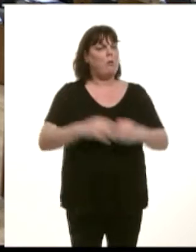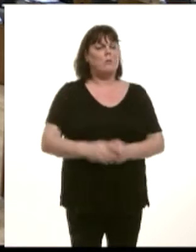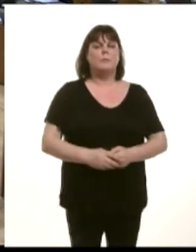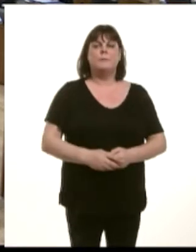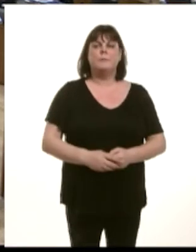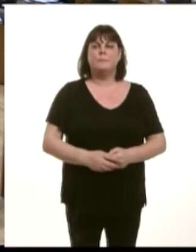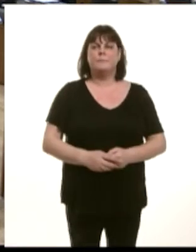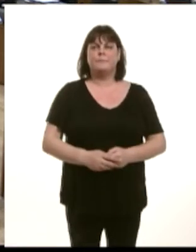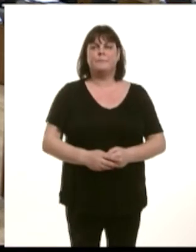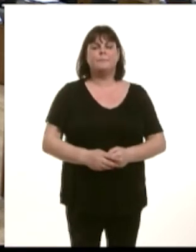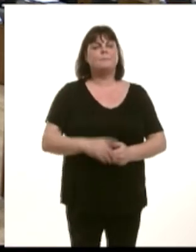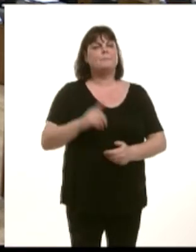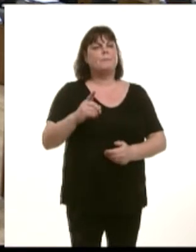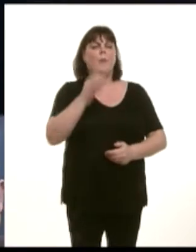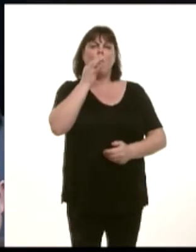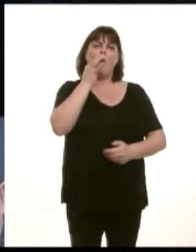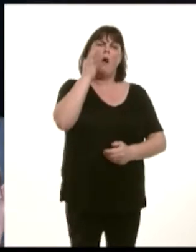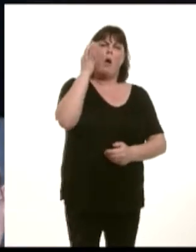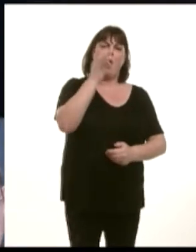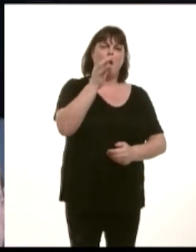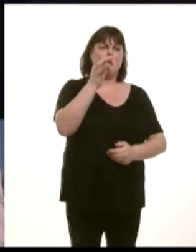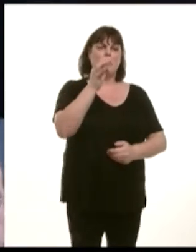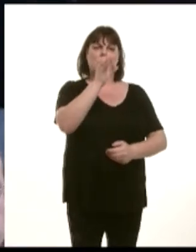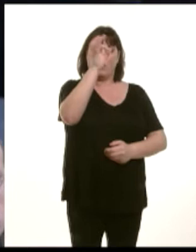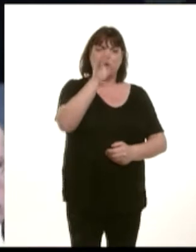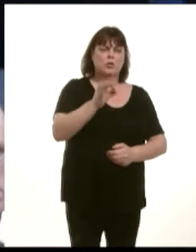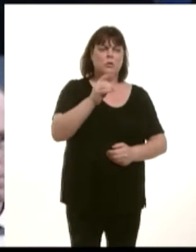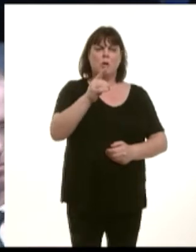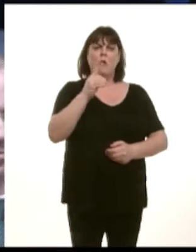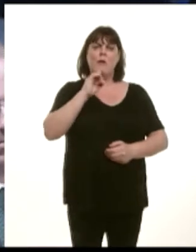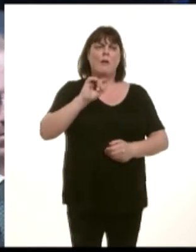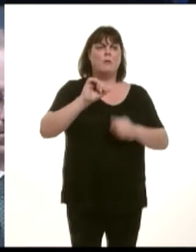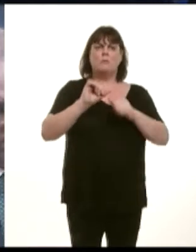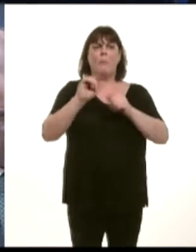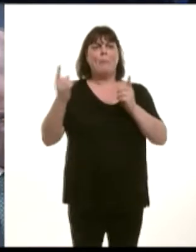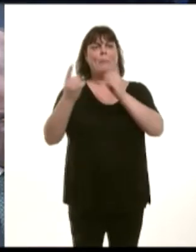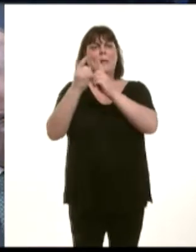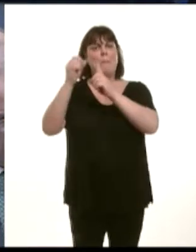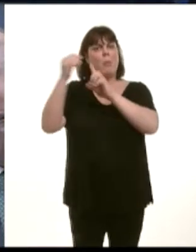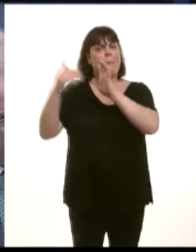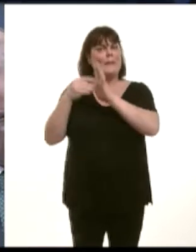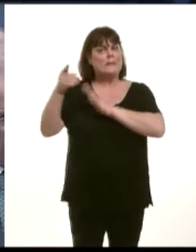When will the First Minister hold his next meeting with the UK Prime Minister? OAQ(4)2038(FM) Carwyn Jones: I don’t have any plans at